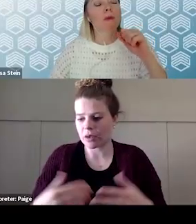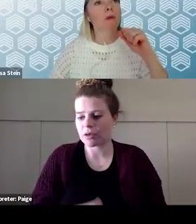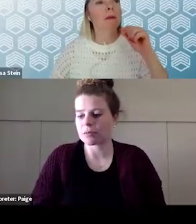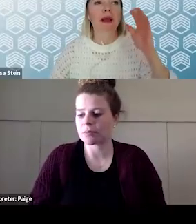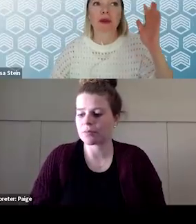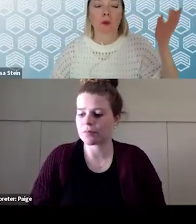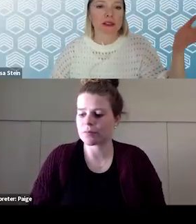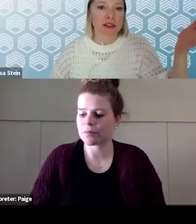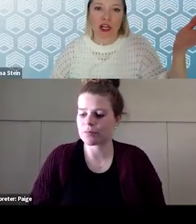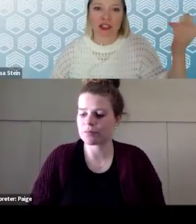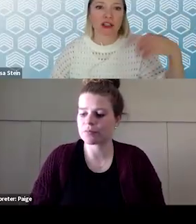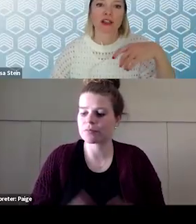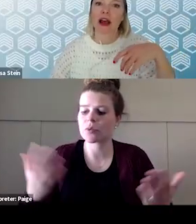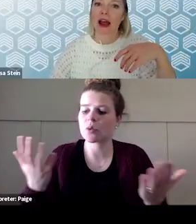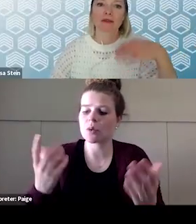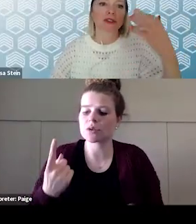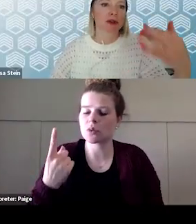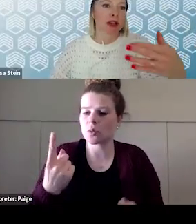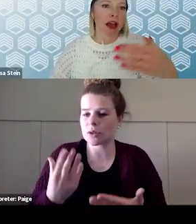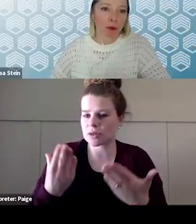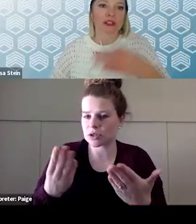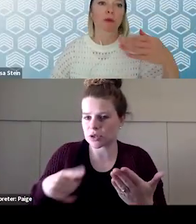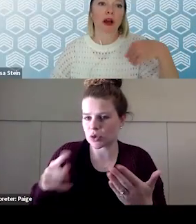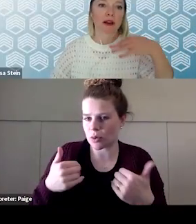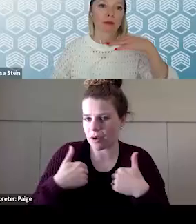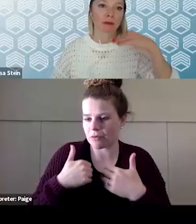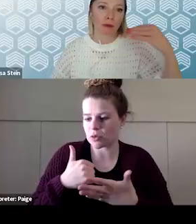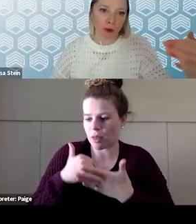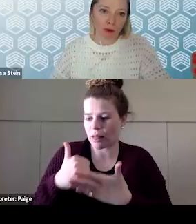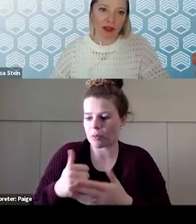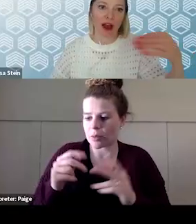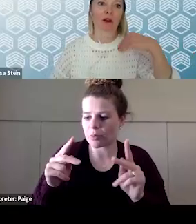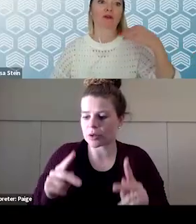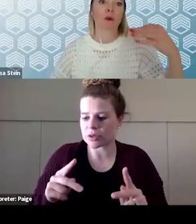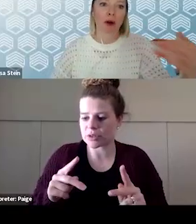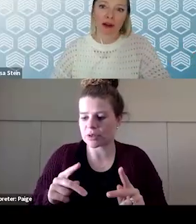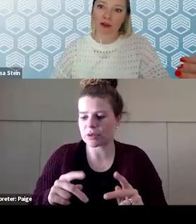What might be one suggestion you'd have to help someone move the dial forward